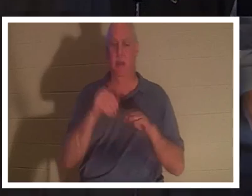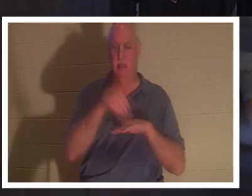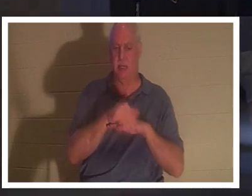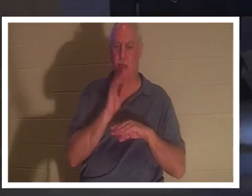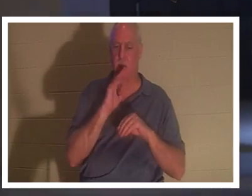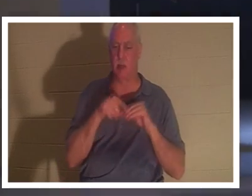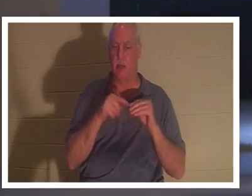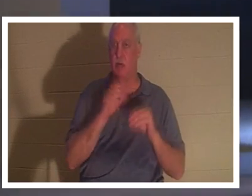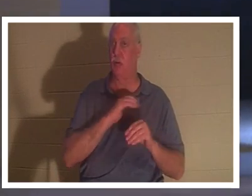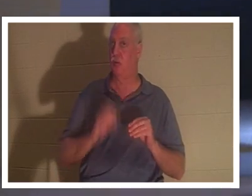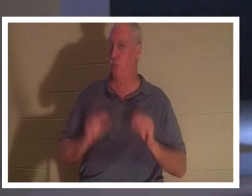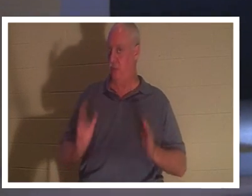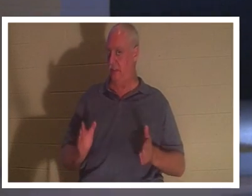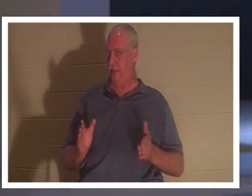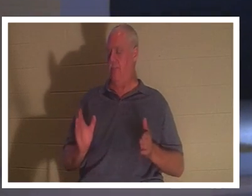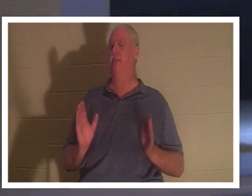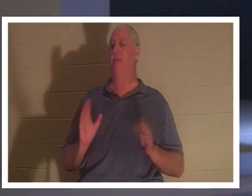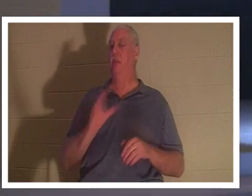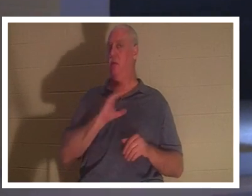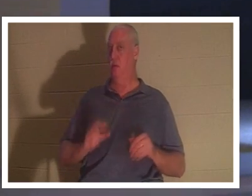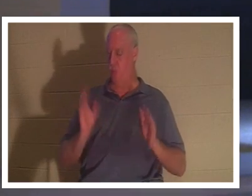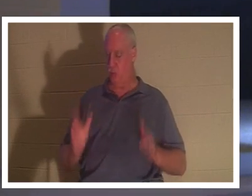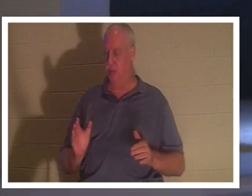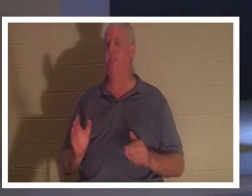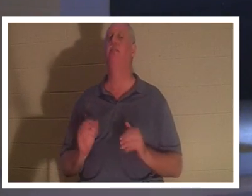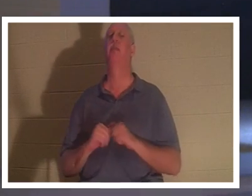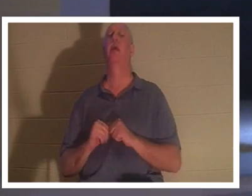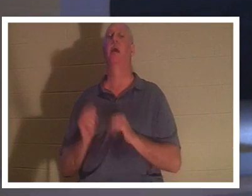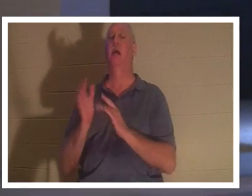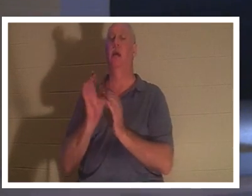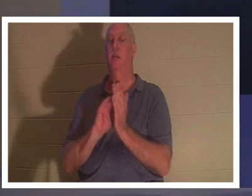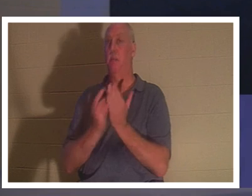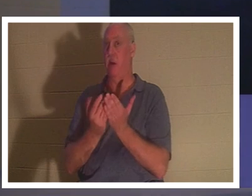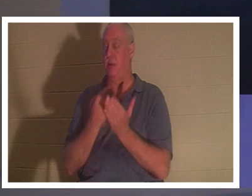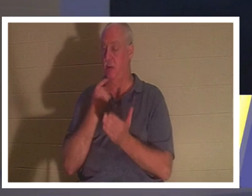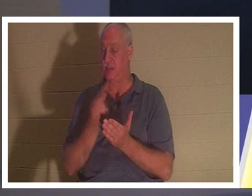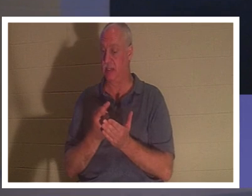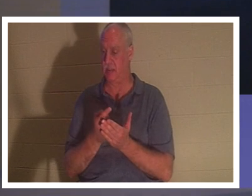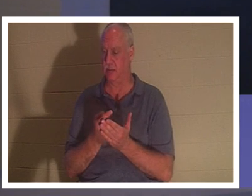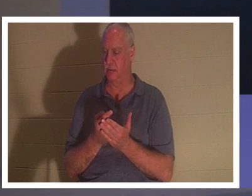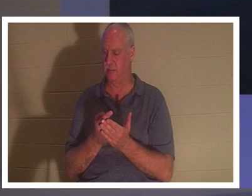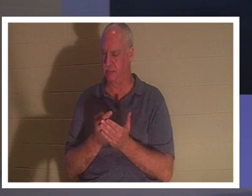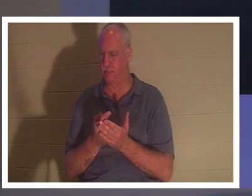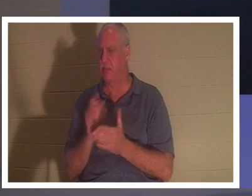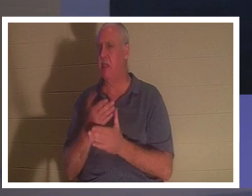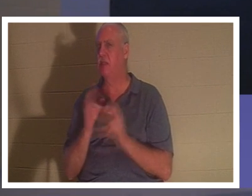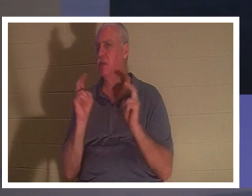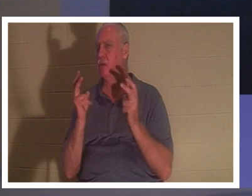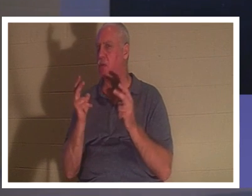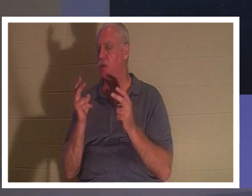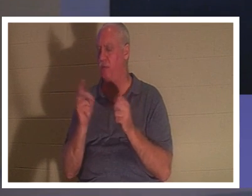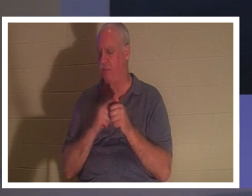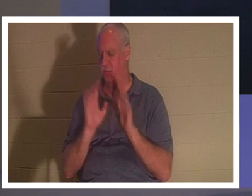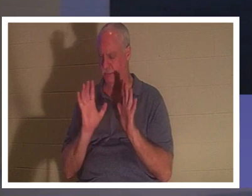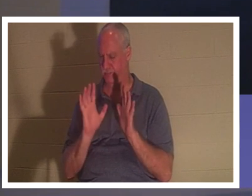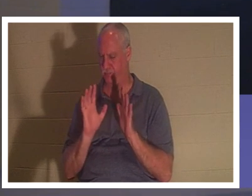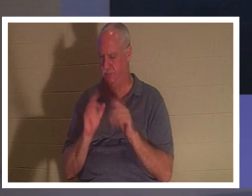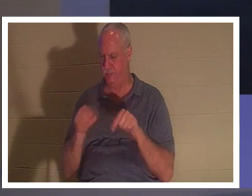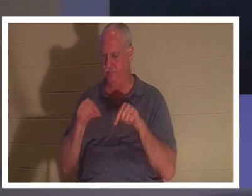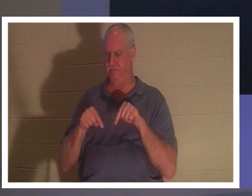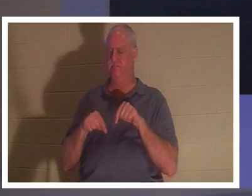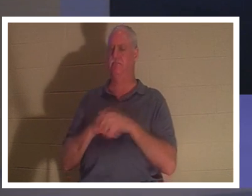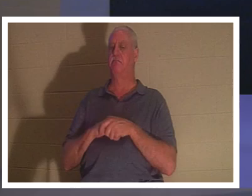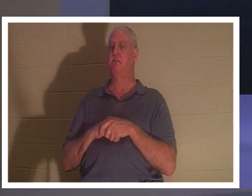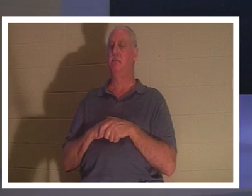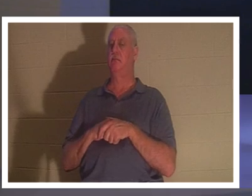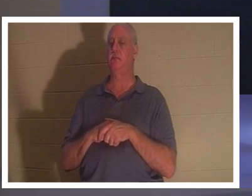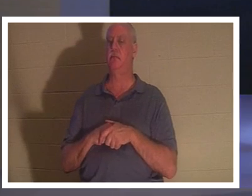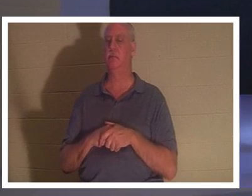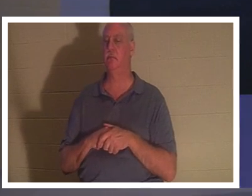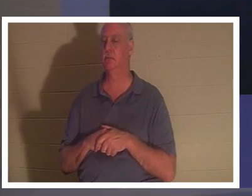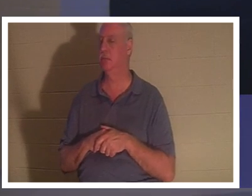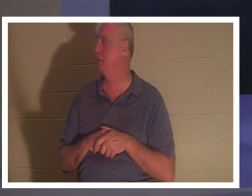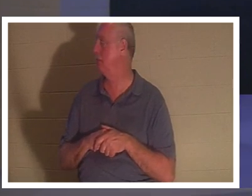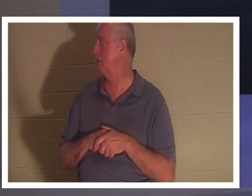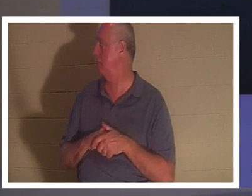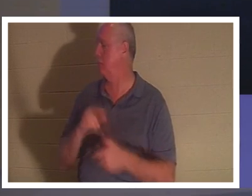Christians. The Bible says, let me, let me share a quote with you first. Verna Wright said this, "At